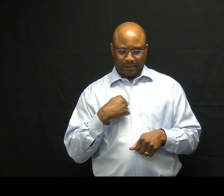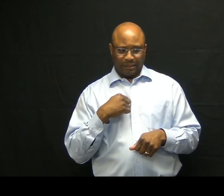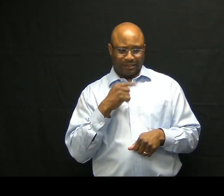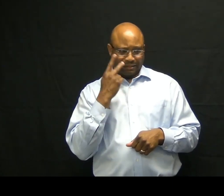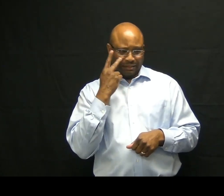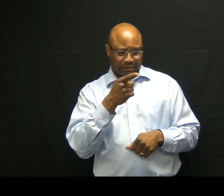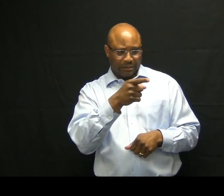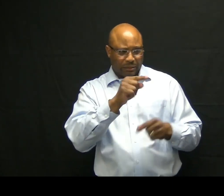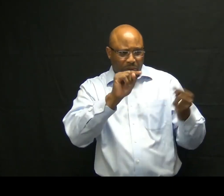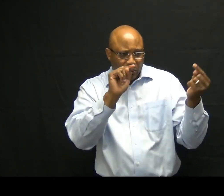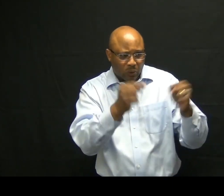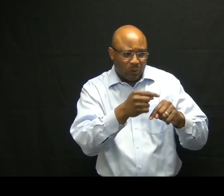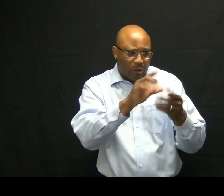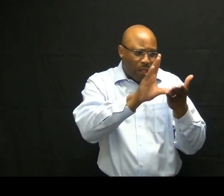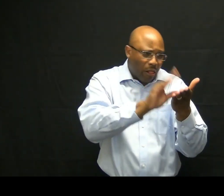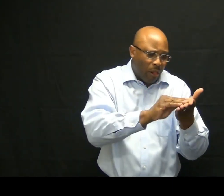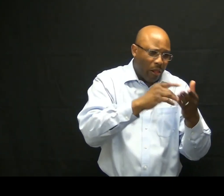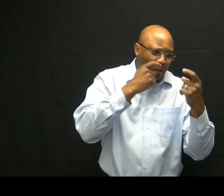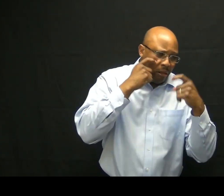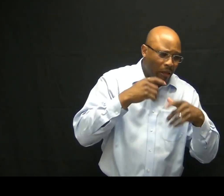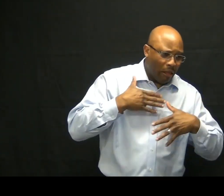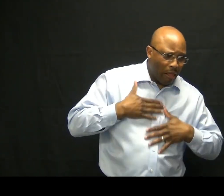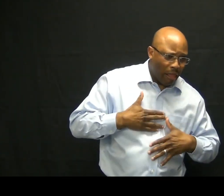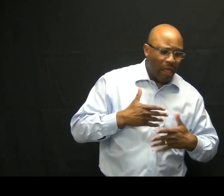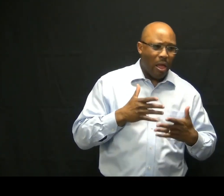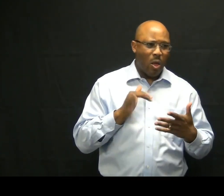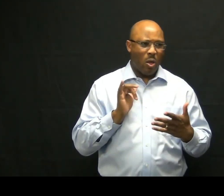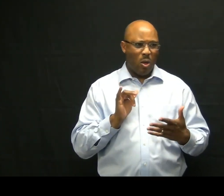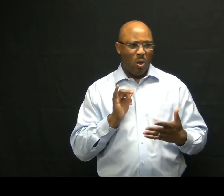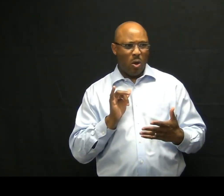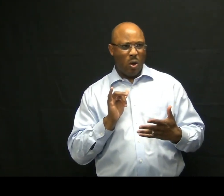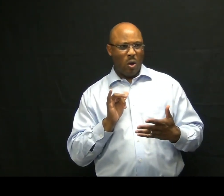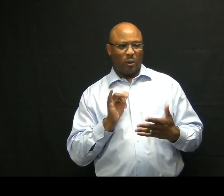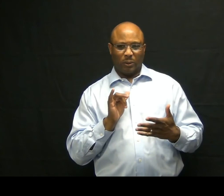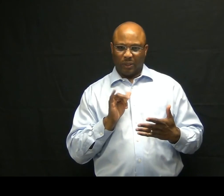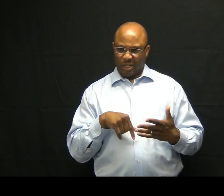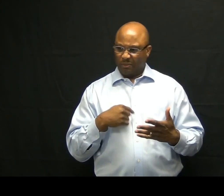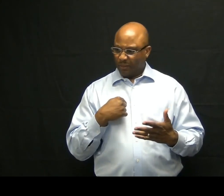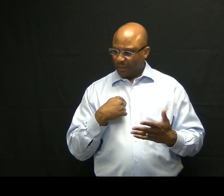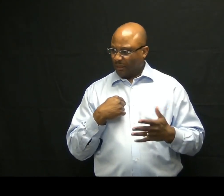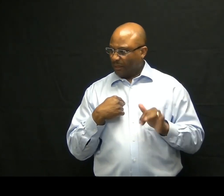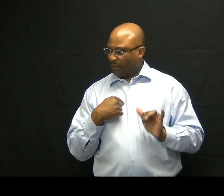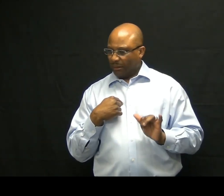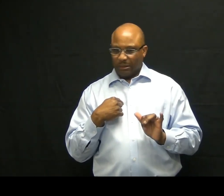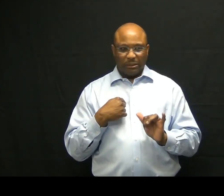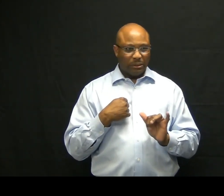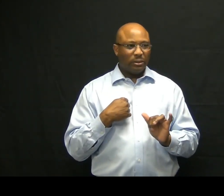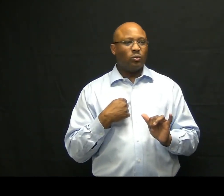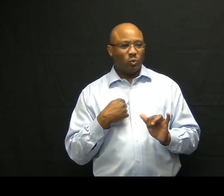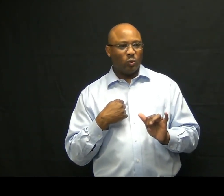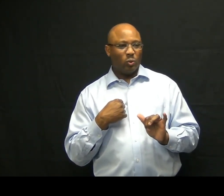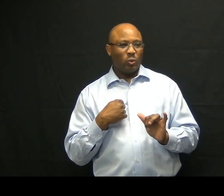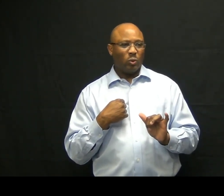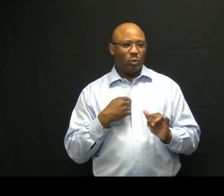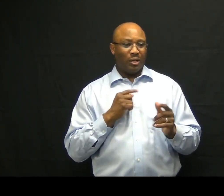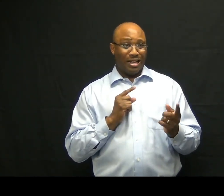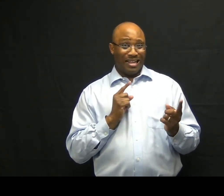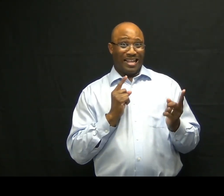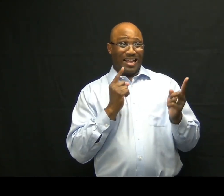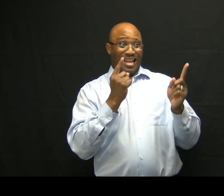of the extent to which they are inflicting physical and emotional trauma.